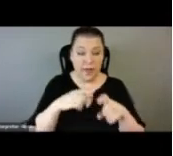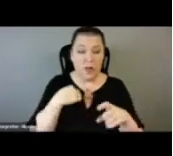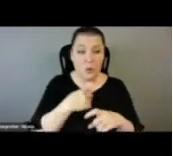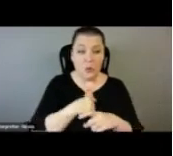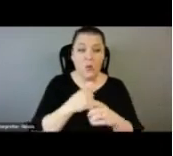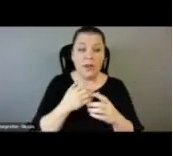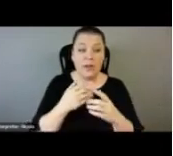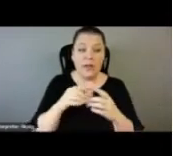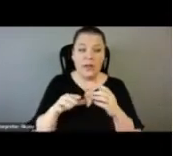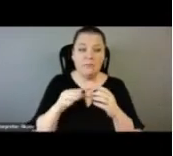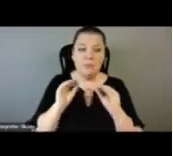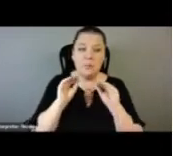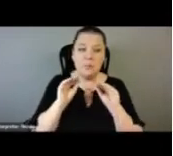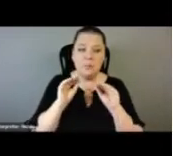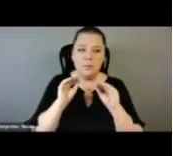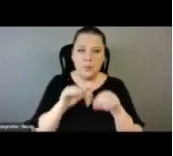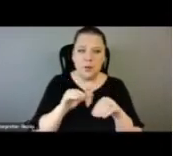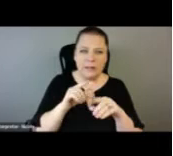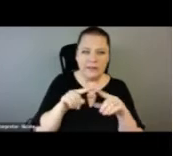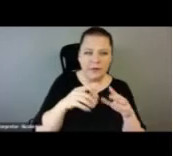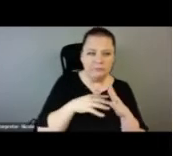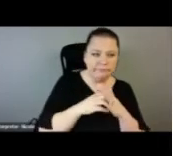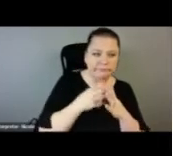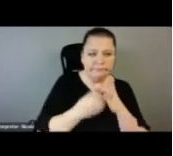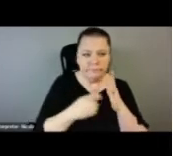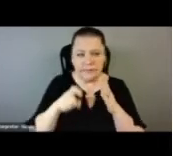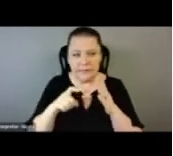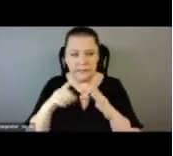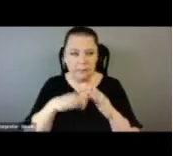gaps and needs into themes based off of Samsung's dimensions of